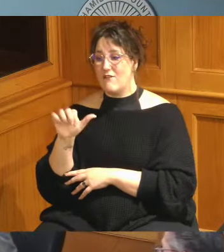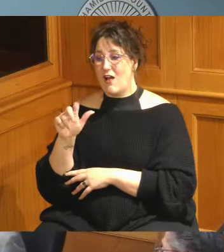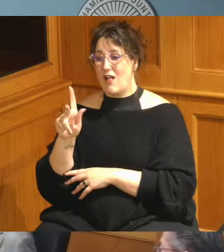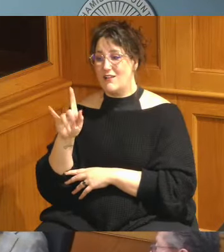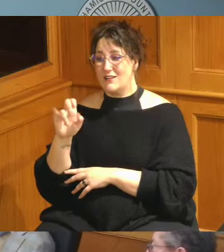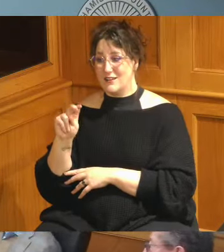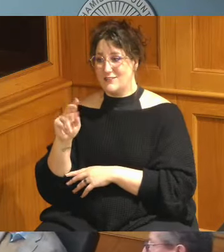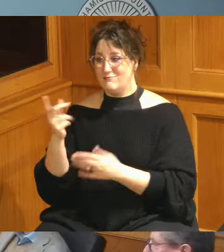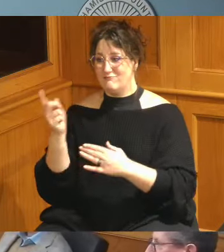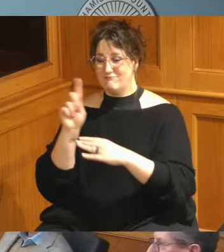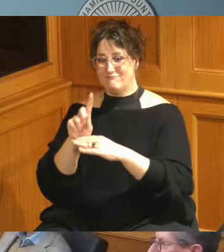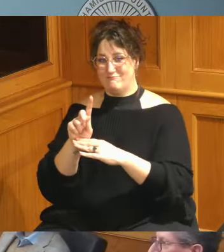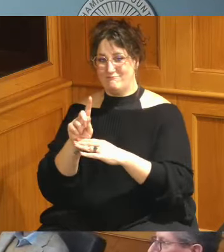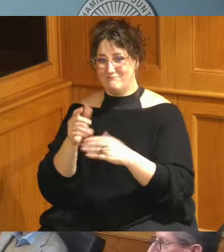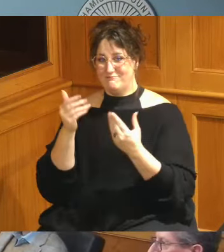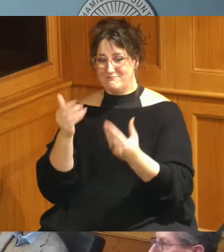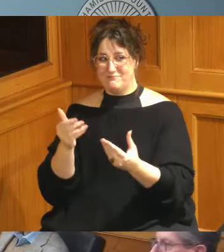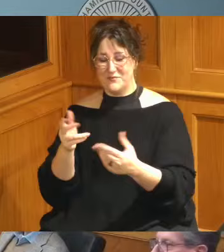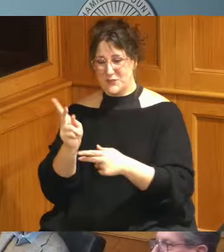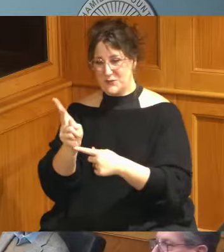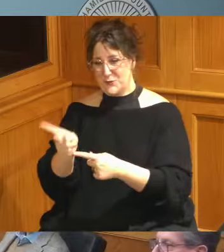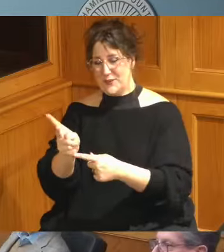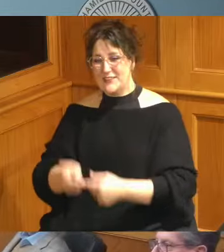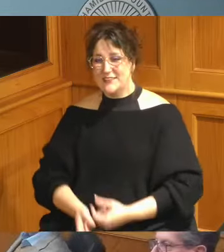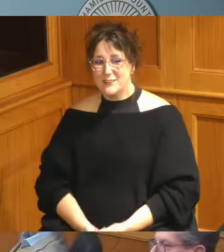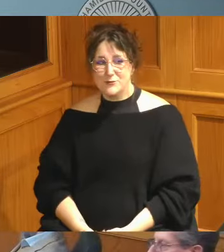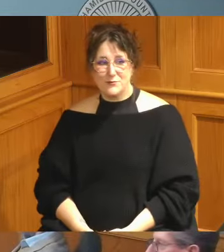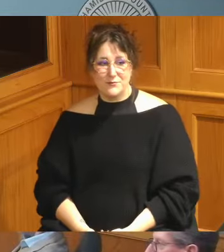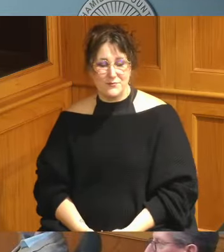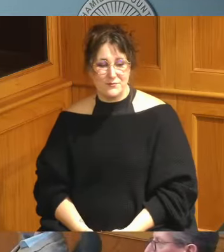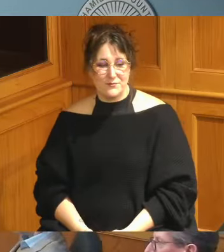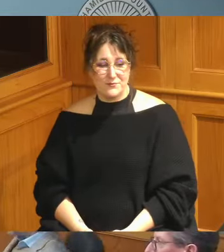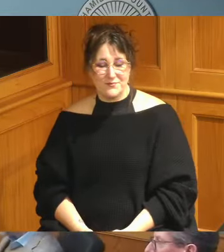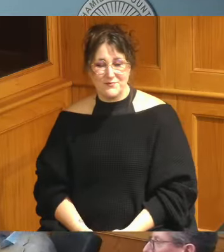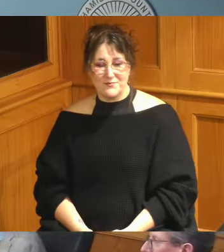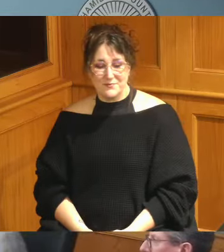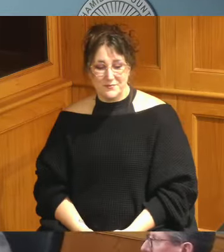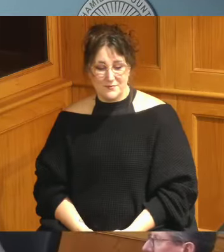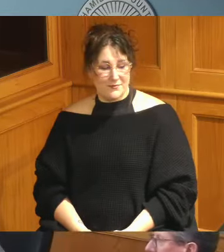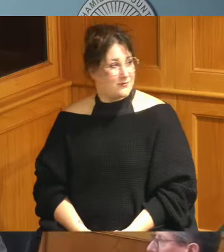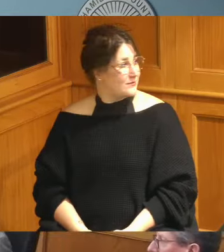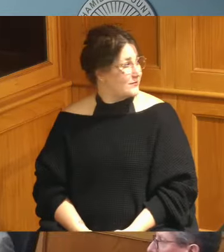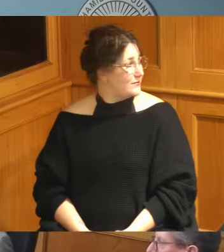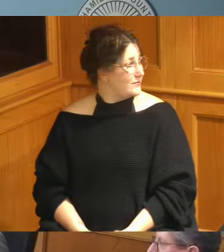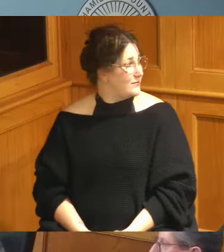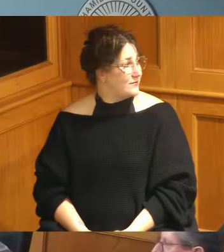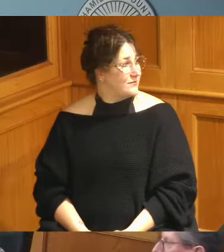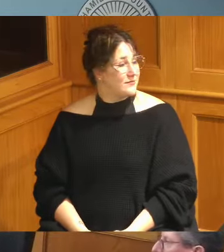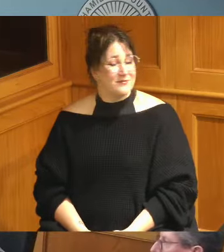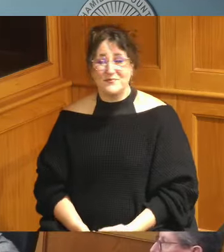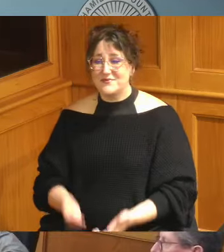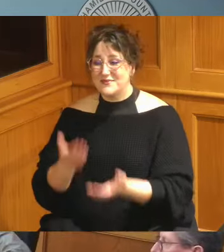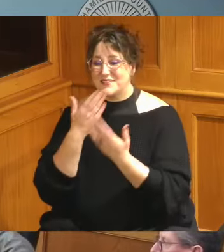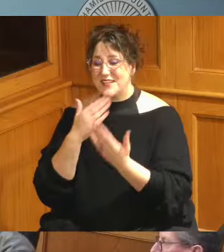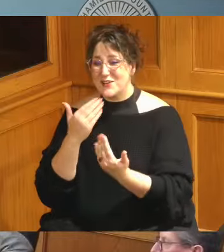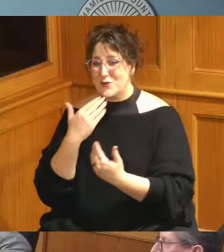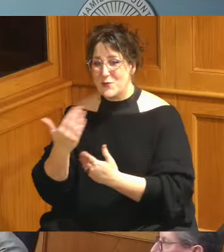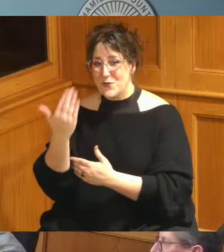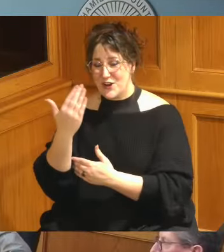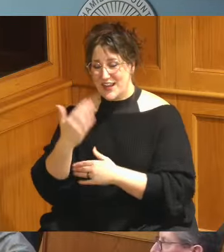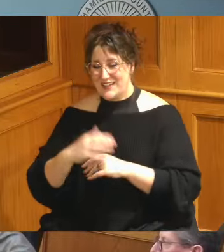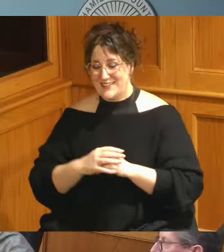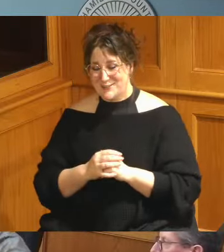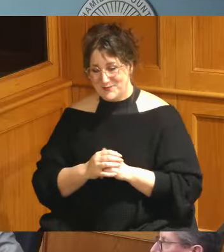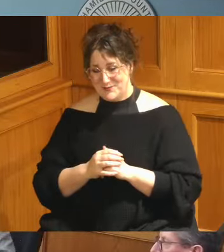pleasure of the floor for two minutes. Welcome. Thank you. Good morning, Commissioners. I'm